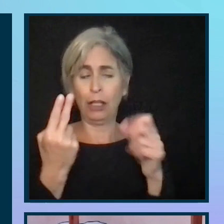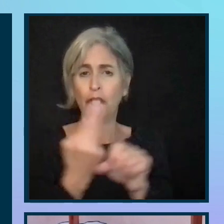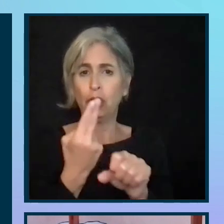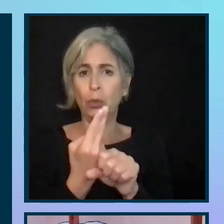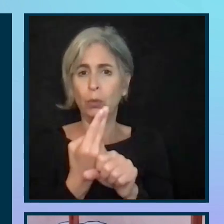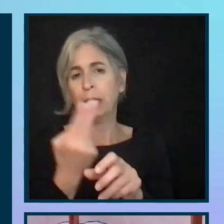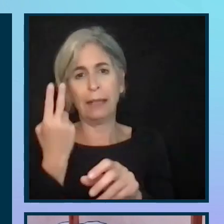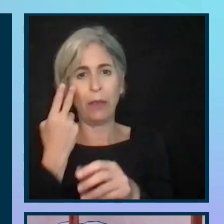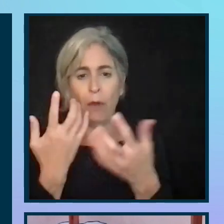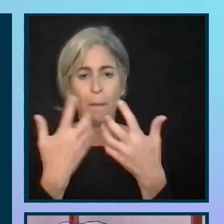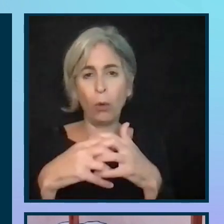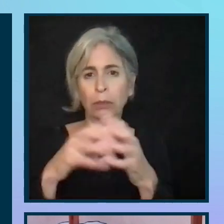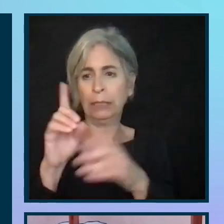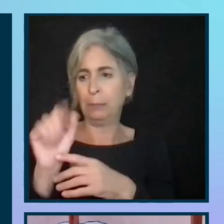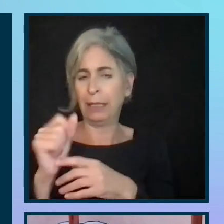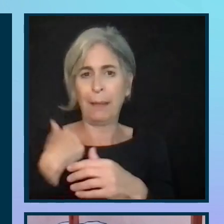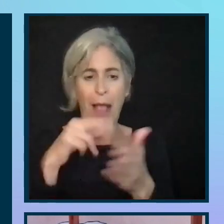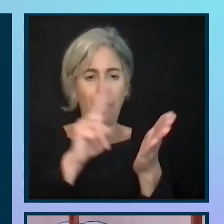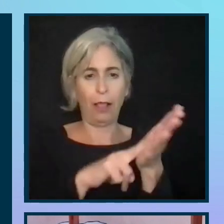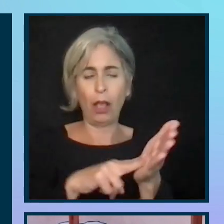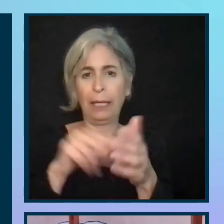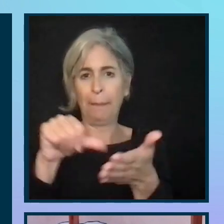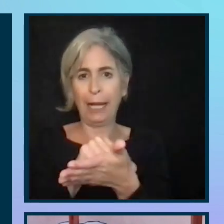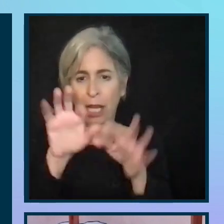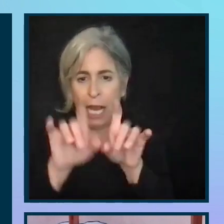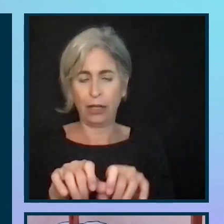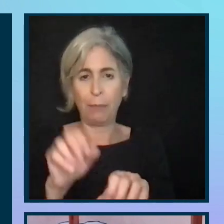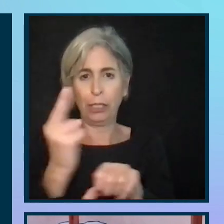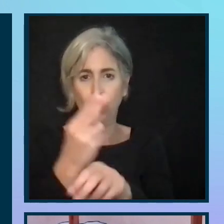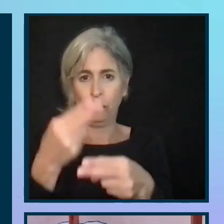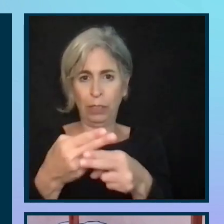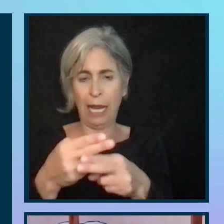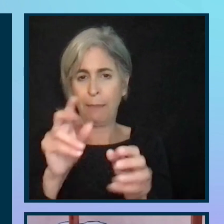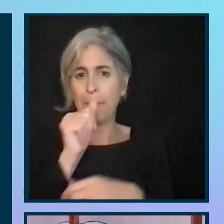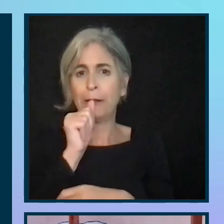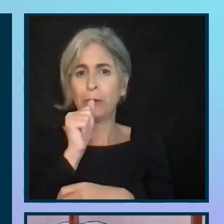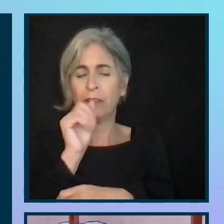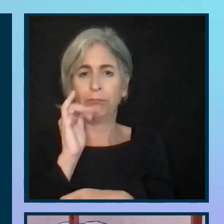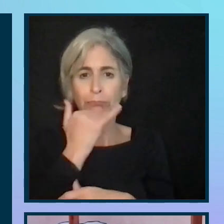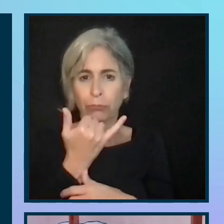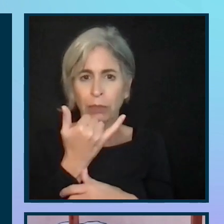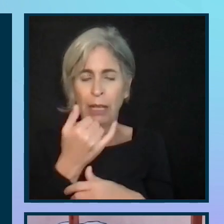and I am on the Log in page, and I entered my username and password incorrectly, when I activate the LOG IN button,